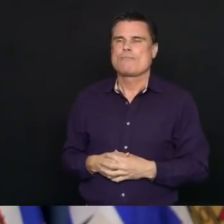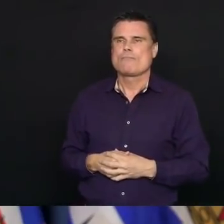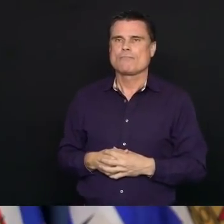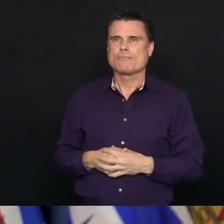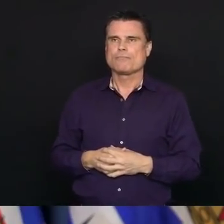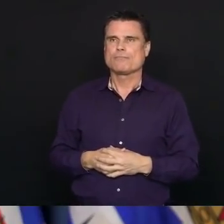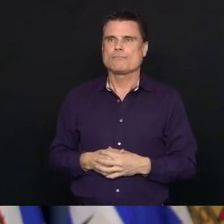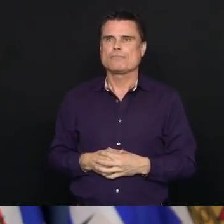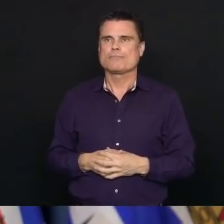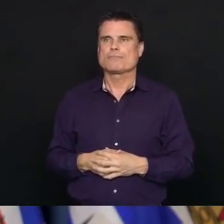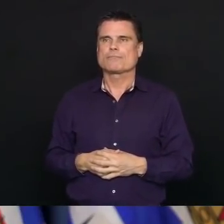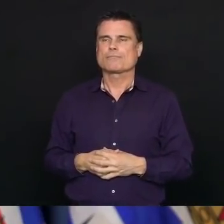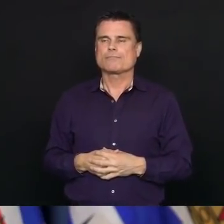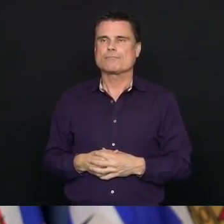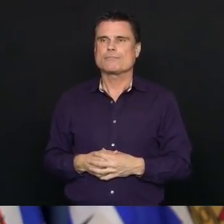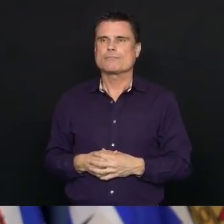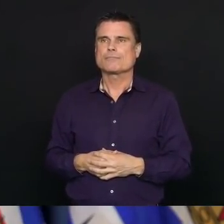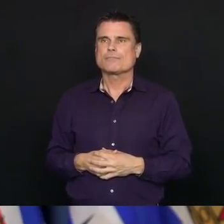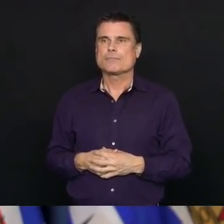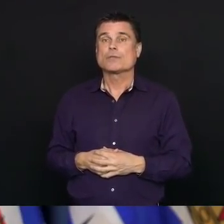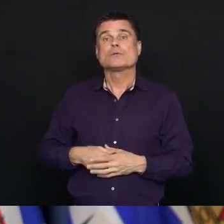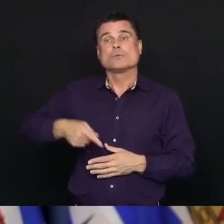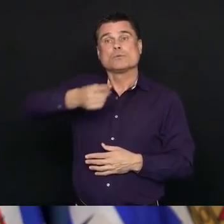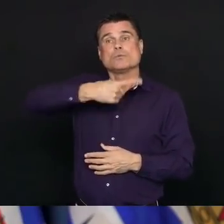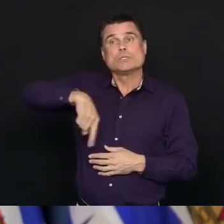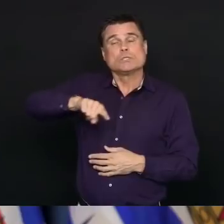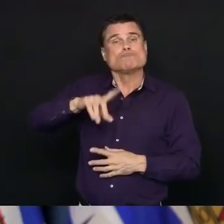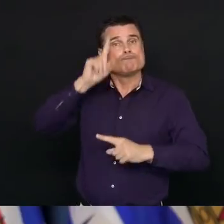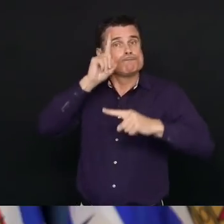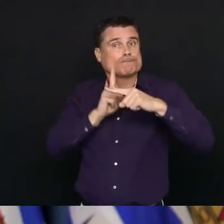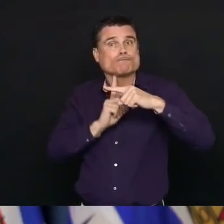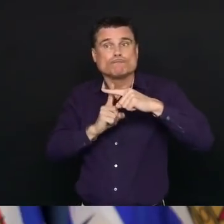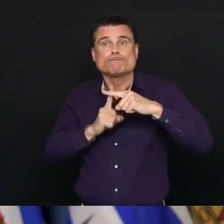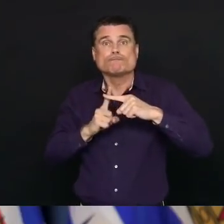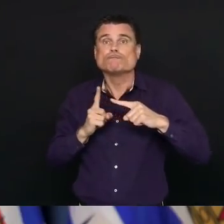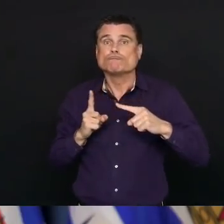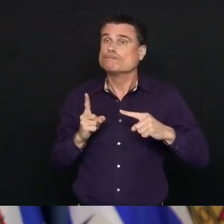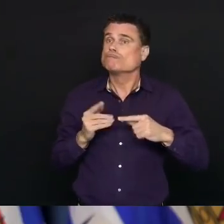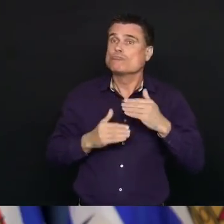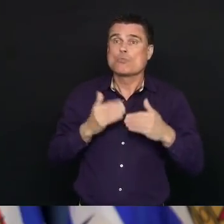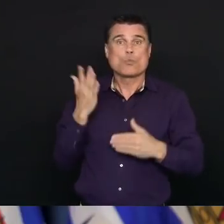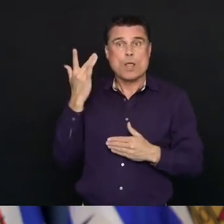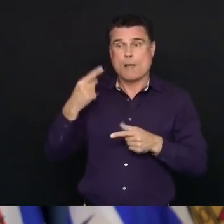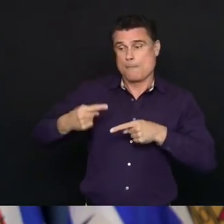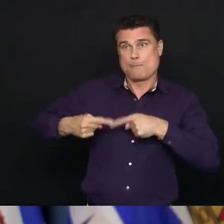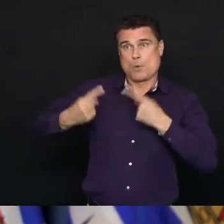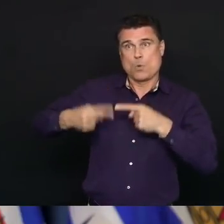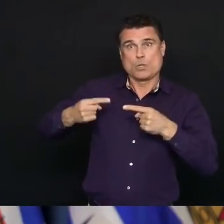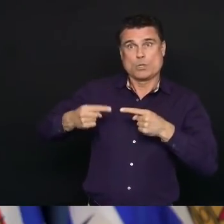equipment they are being provided. We have seen in other jurisdictions what can happen with that is not the case.